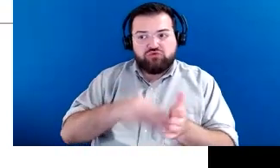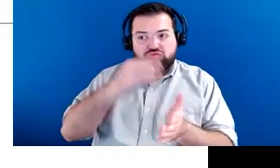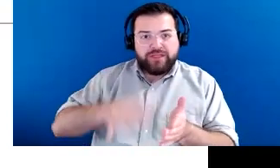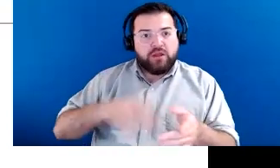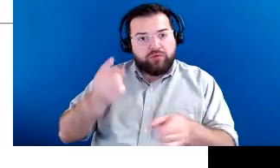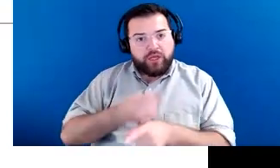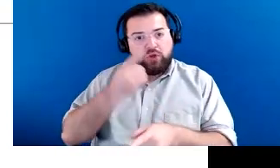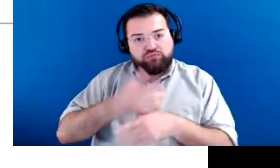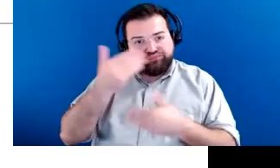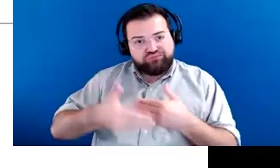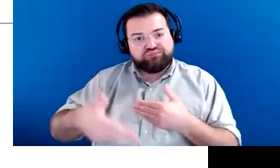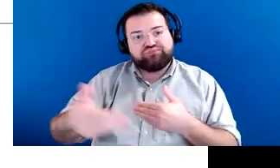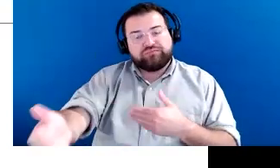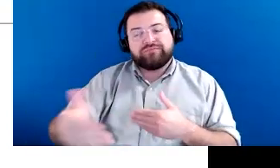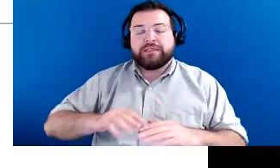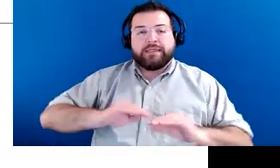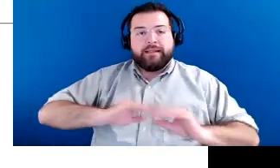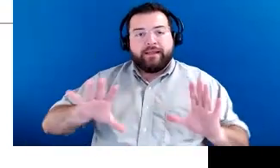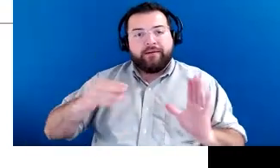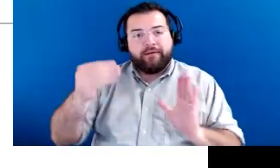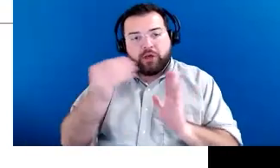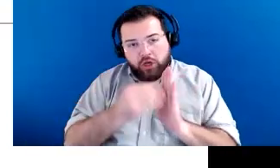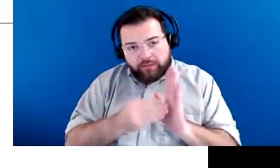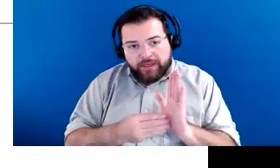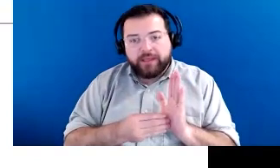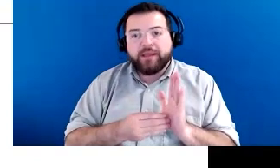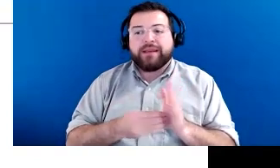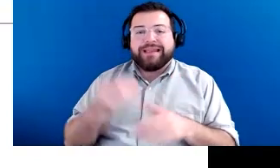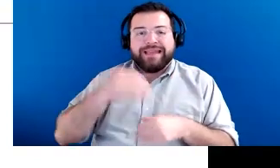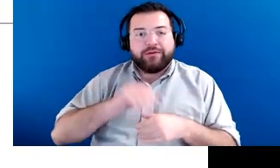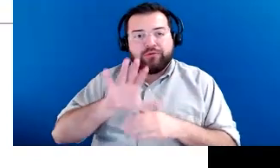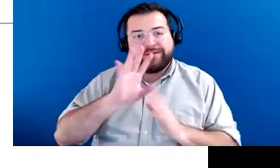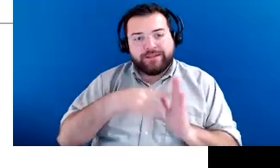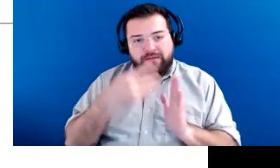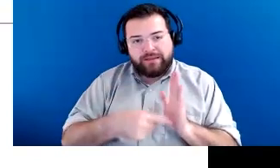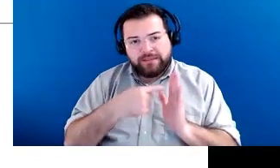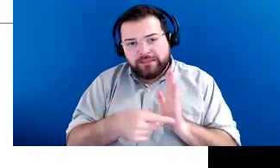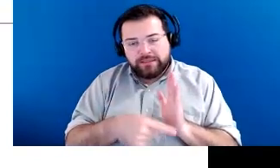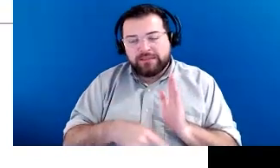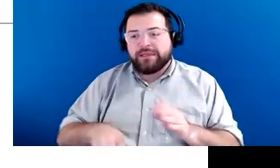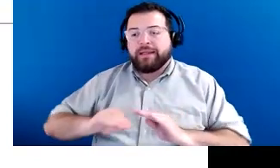Okay. And it's clear. It's documented. It's clear in your syllabus. It's clear from your announcements.